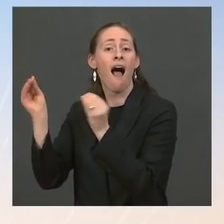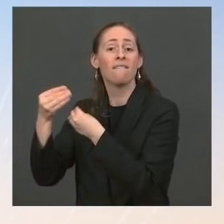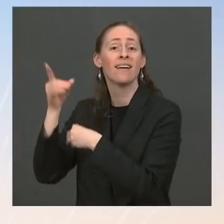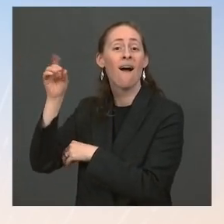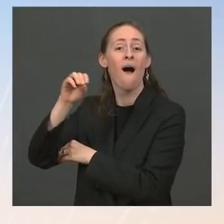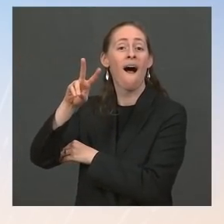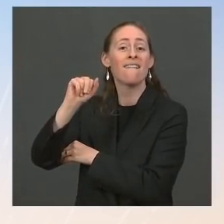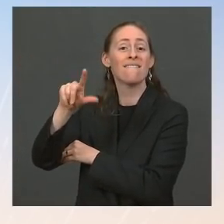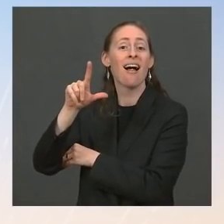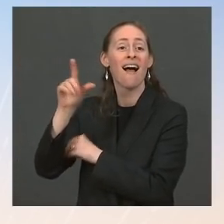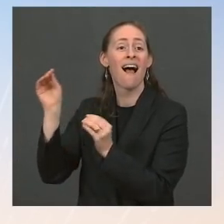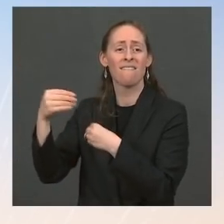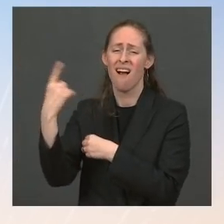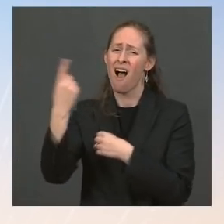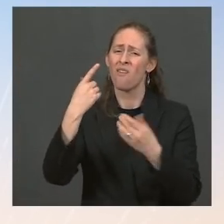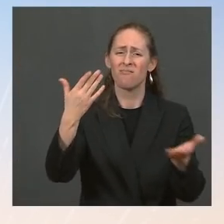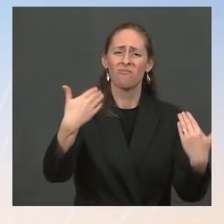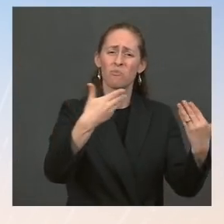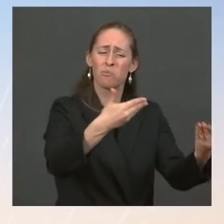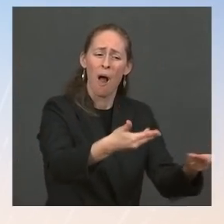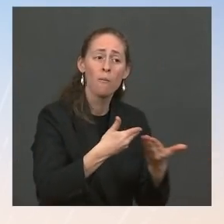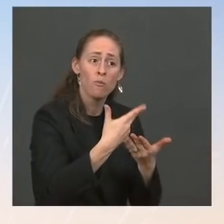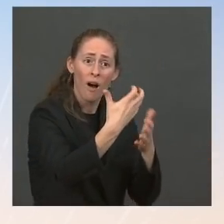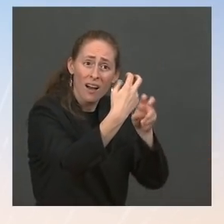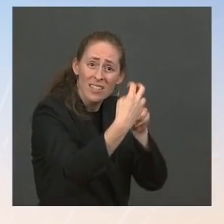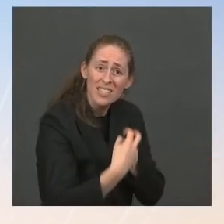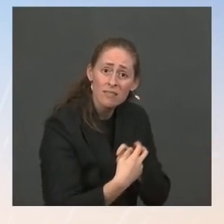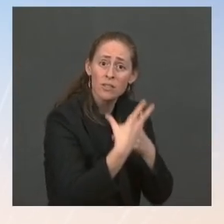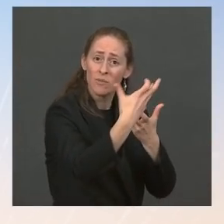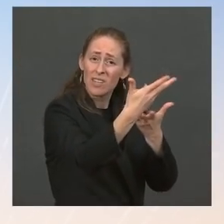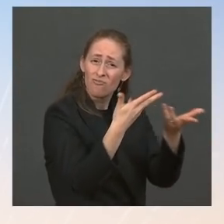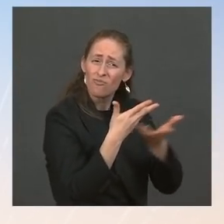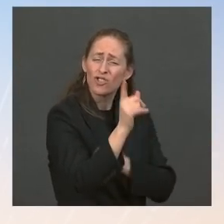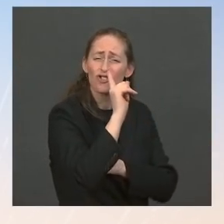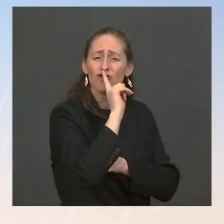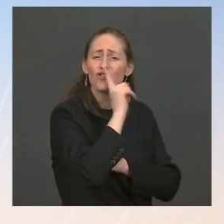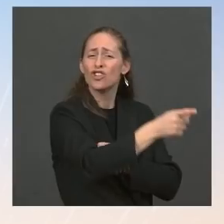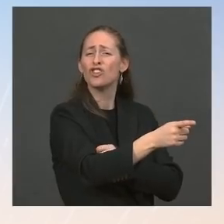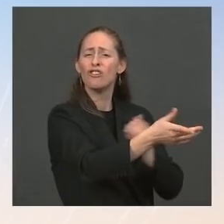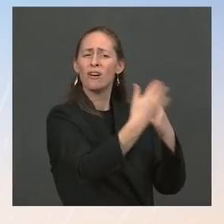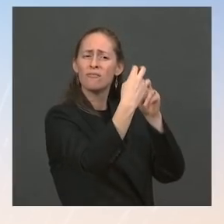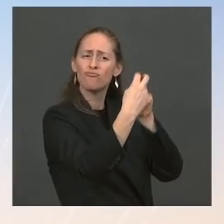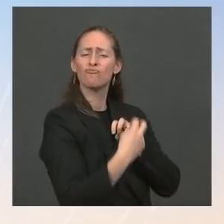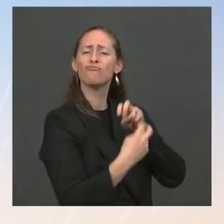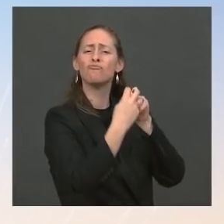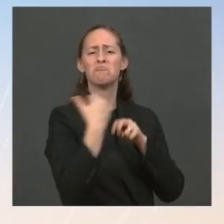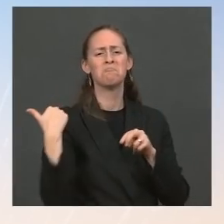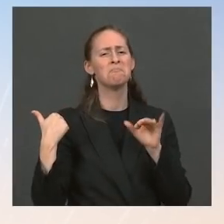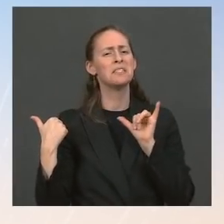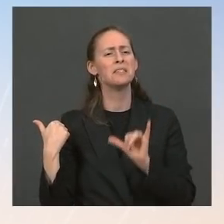And the President's view is there are many ways that we can do exactly that. And that's what the American people expect.